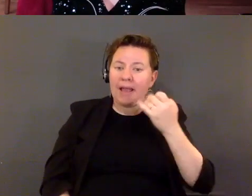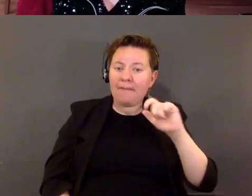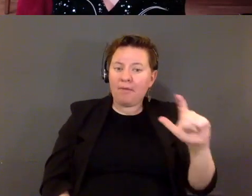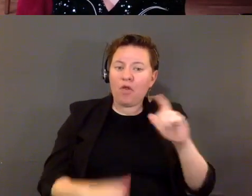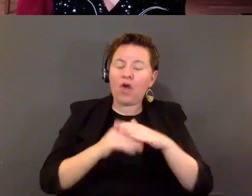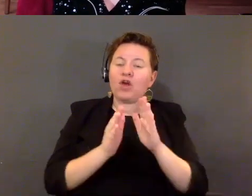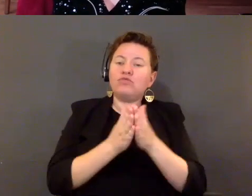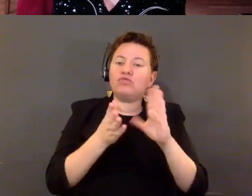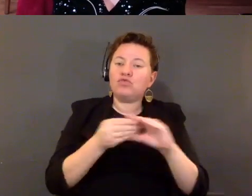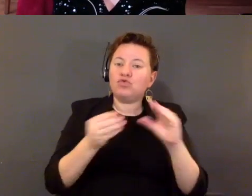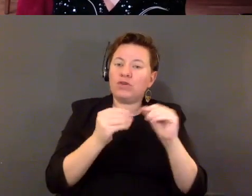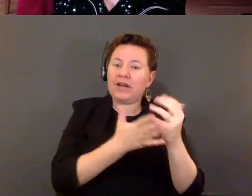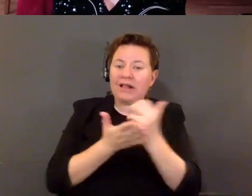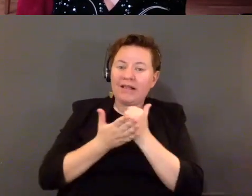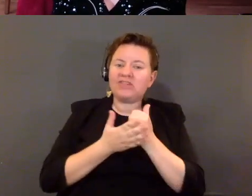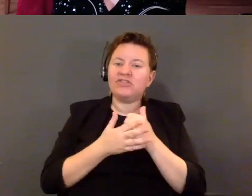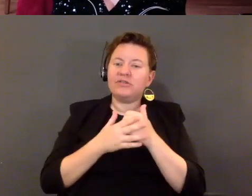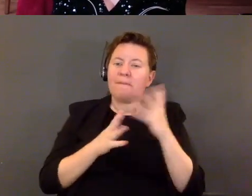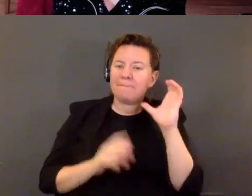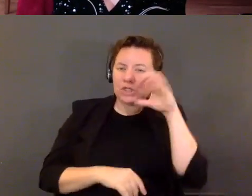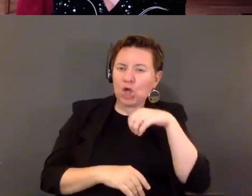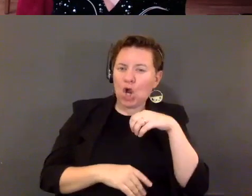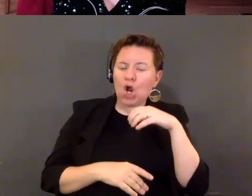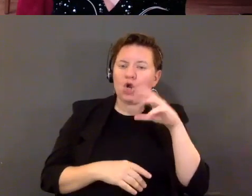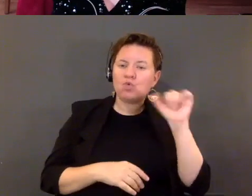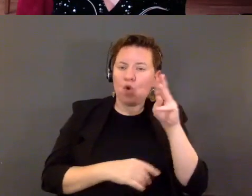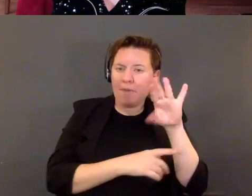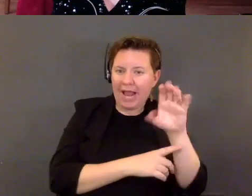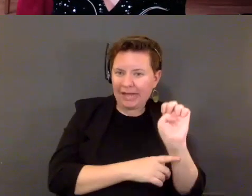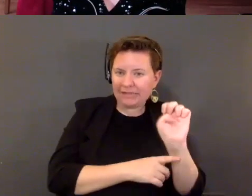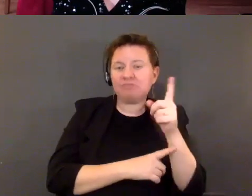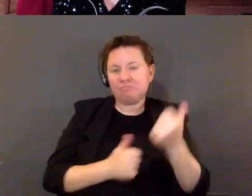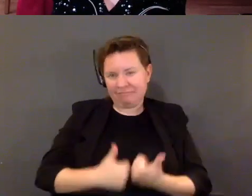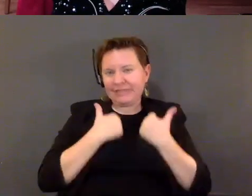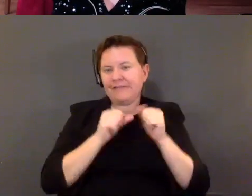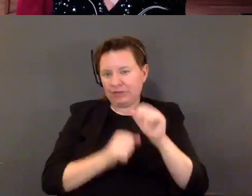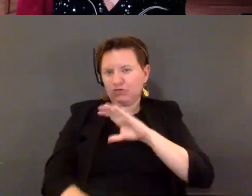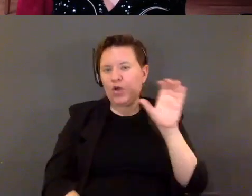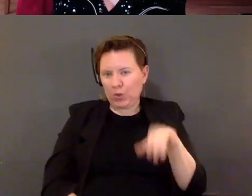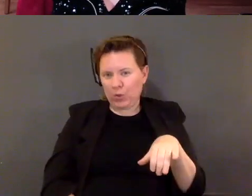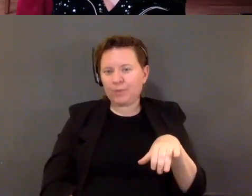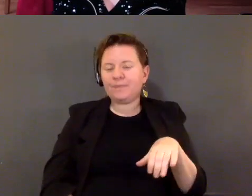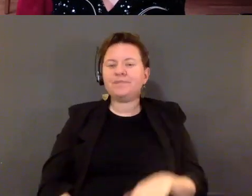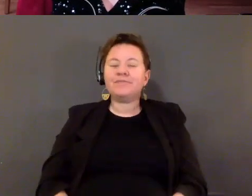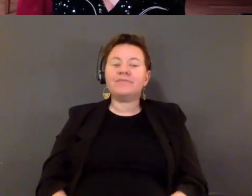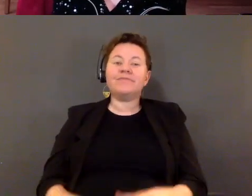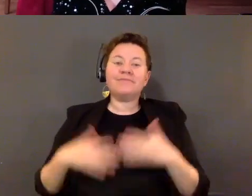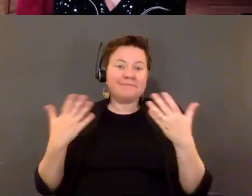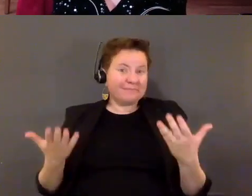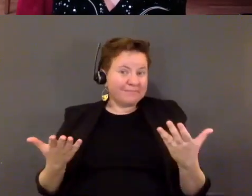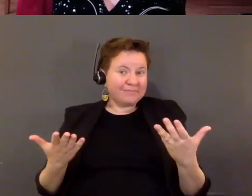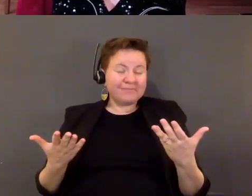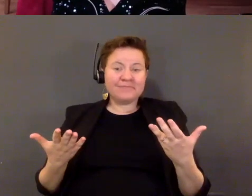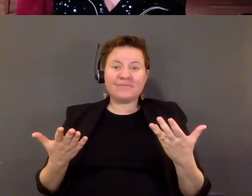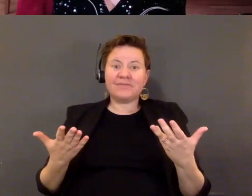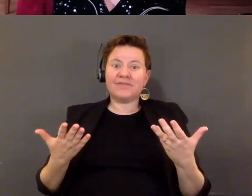Bizarre Romance she lives in chicago. Well y'all it's been a heck of a year